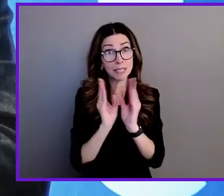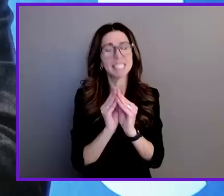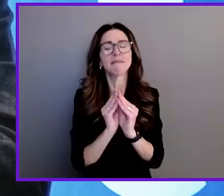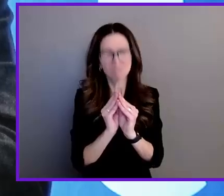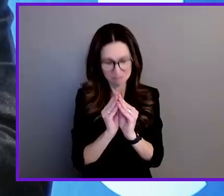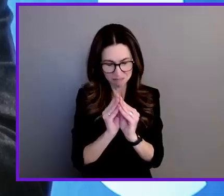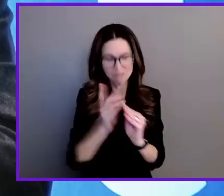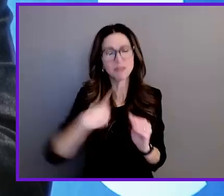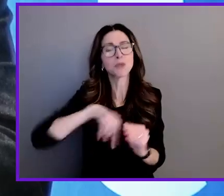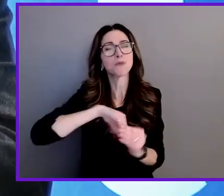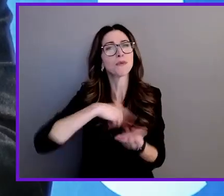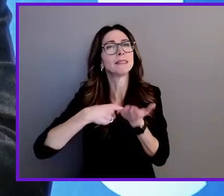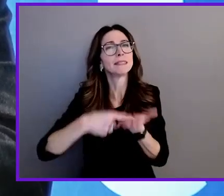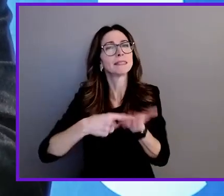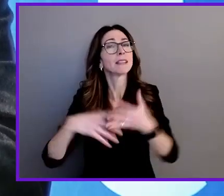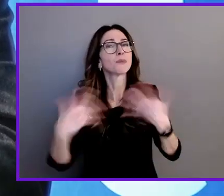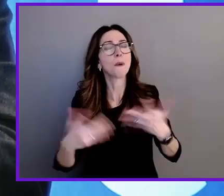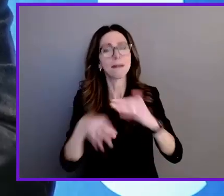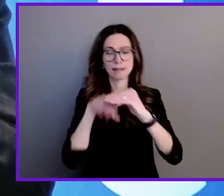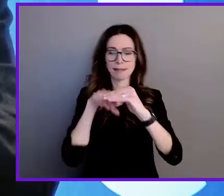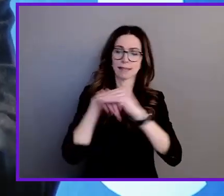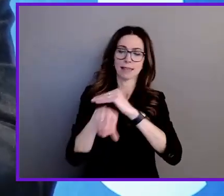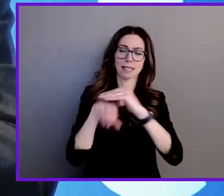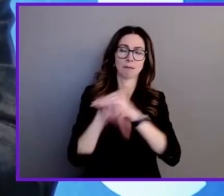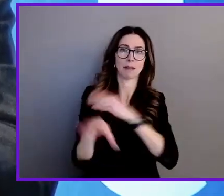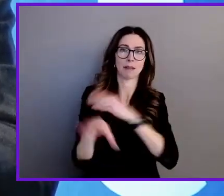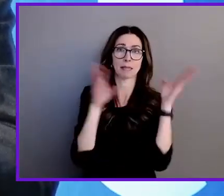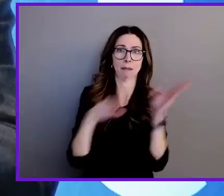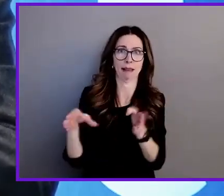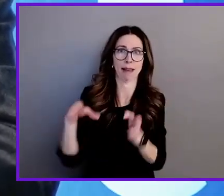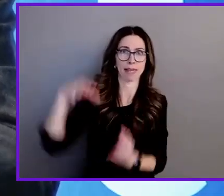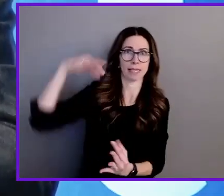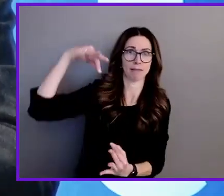And I remarked at the meeting that nowhere in the plan or in the title